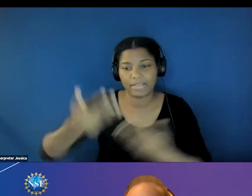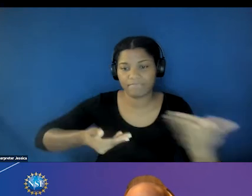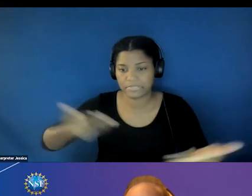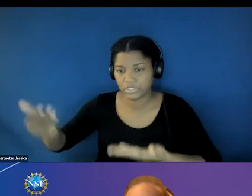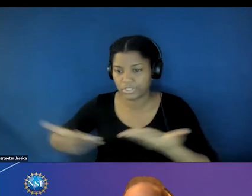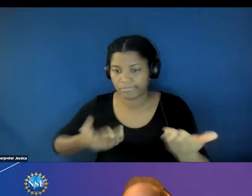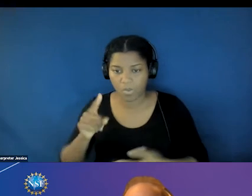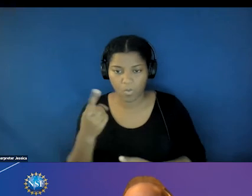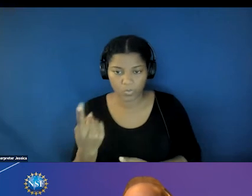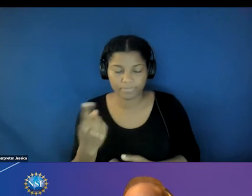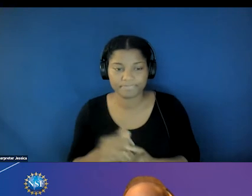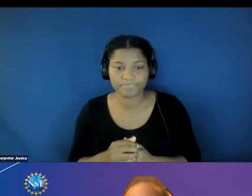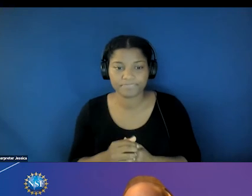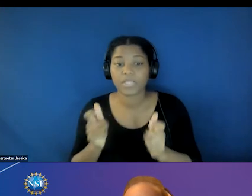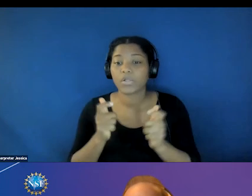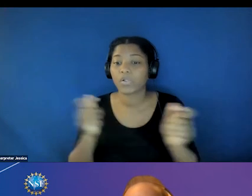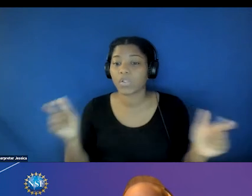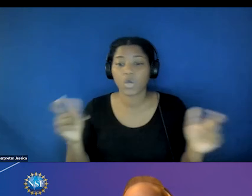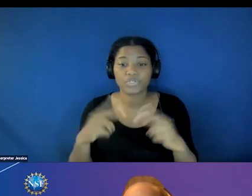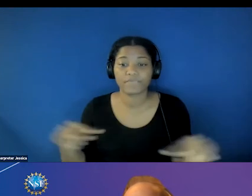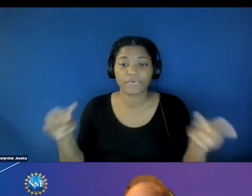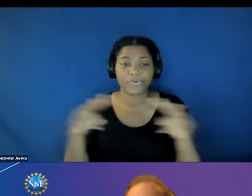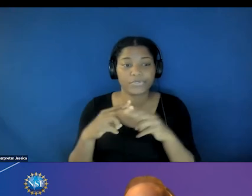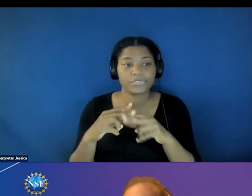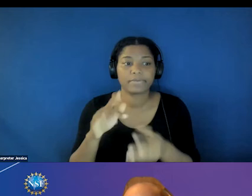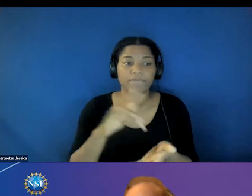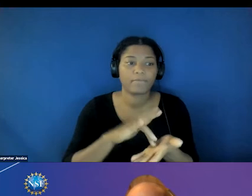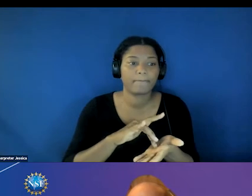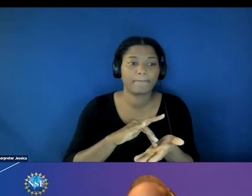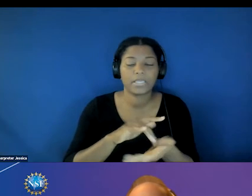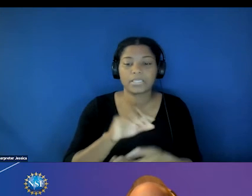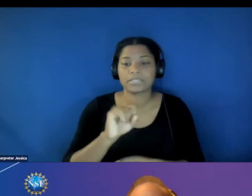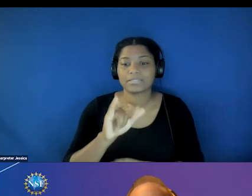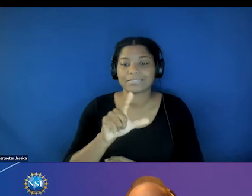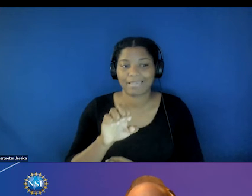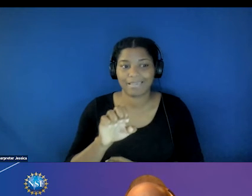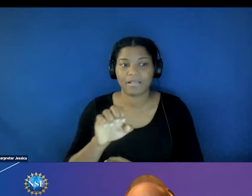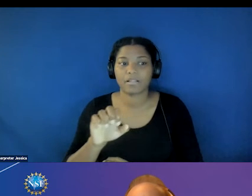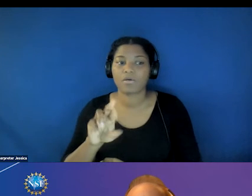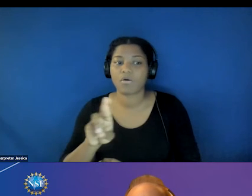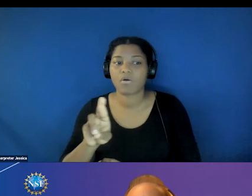And the larger version of Midscale-RI-1, the solicitation is in the works, so say tuned for that.